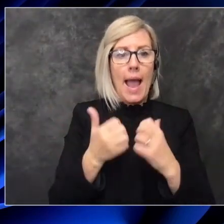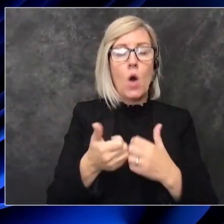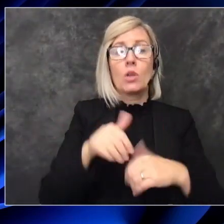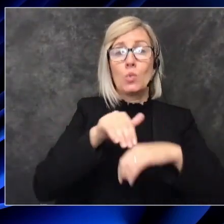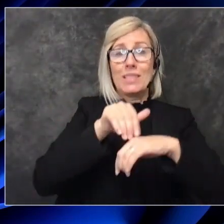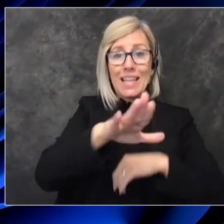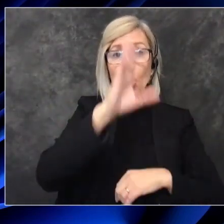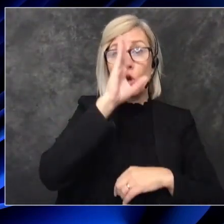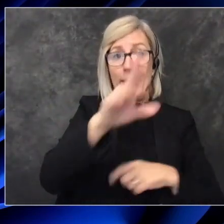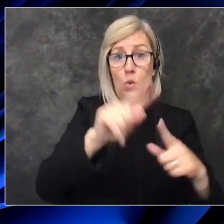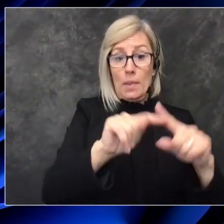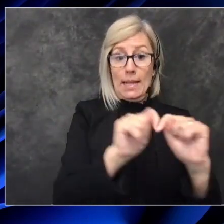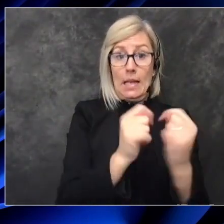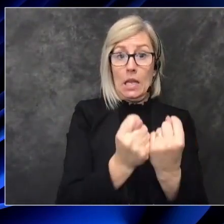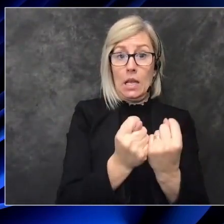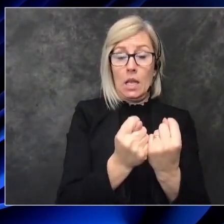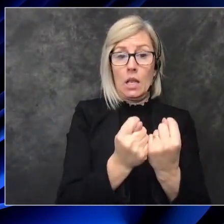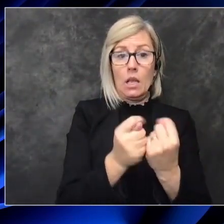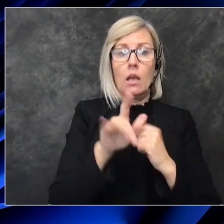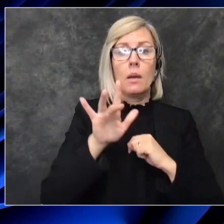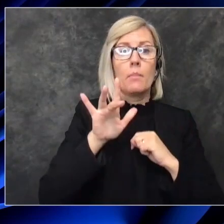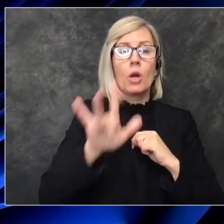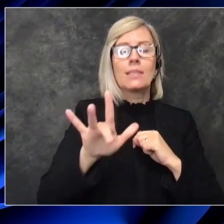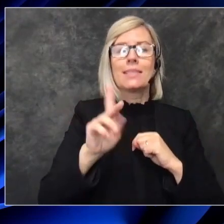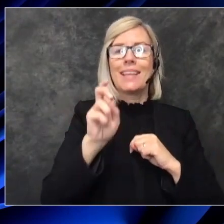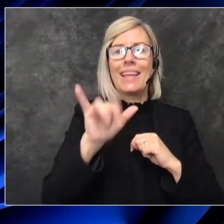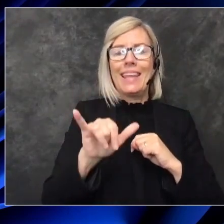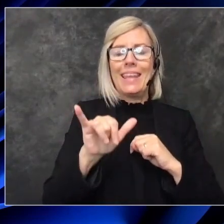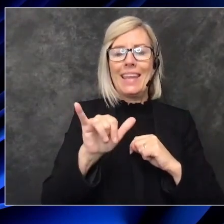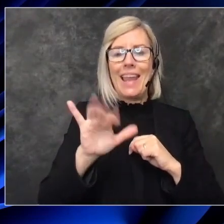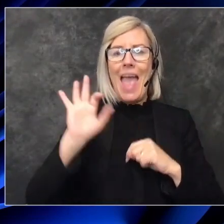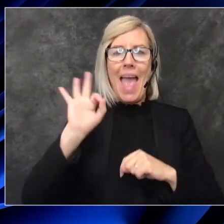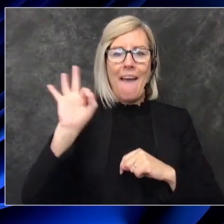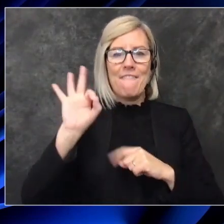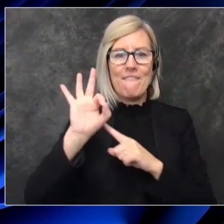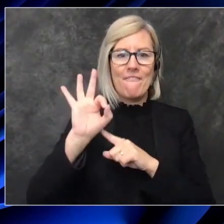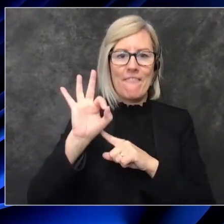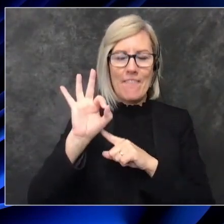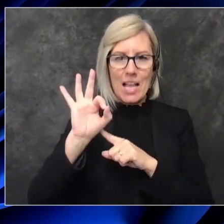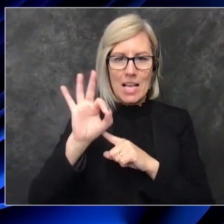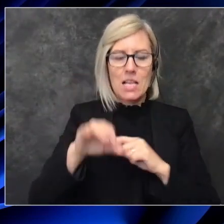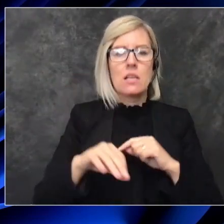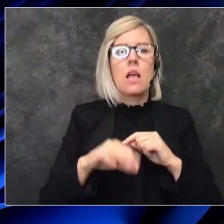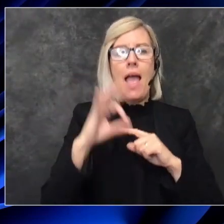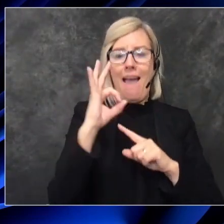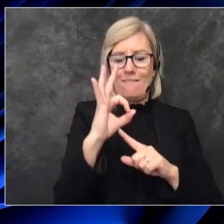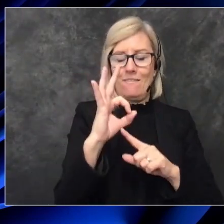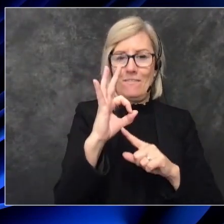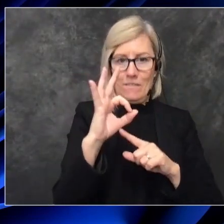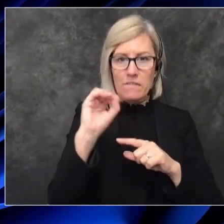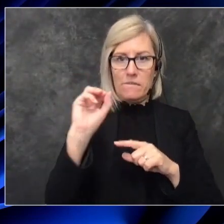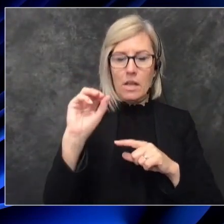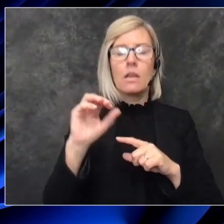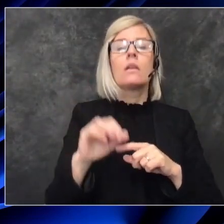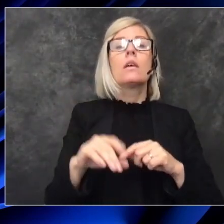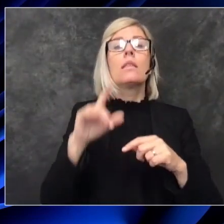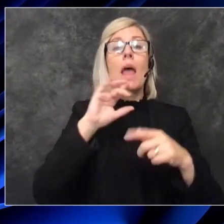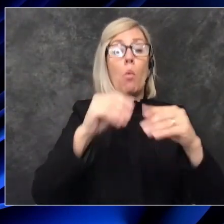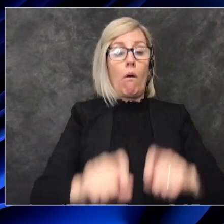as you can press Windows Key F, That's Windows Key foxtrot, and that will open up the Windows Feedback hub and you can give feedback